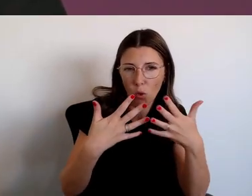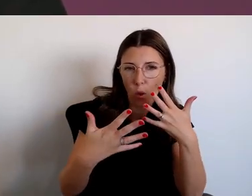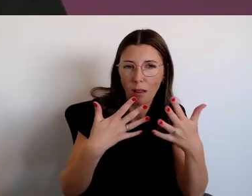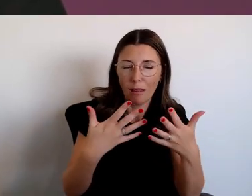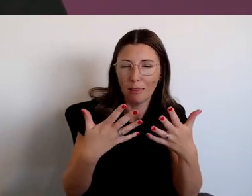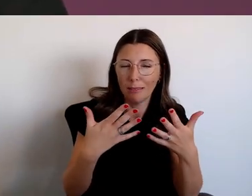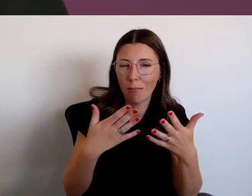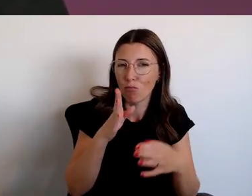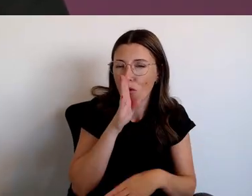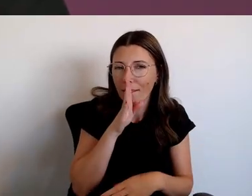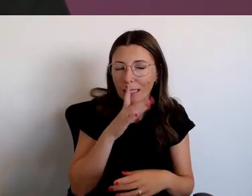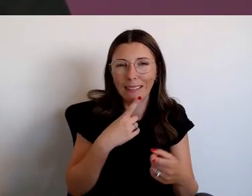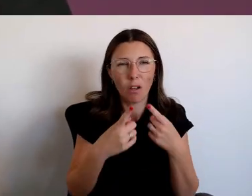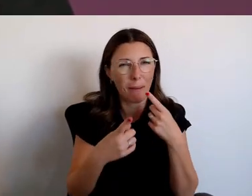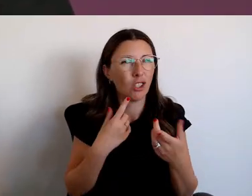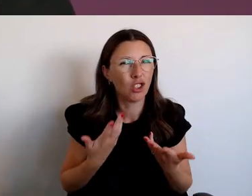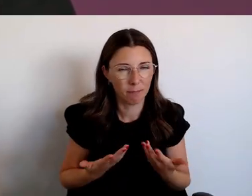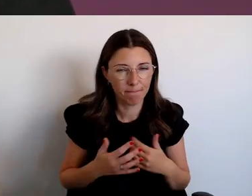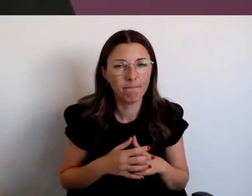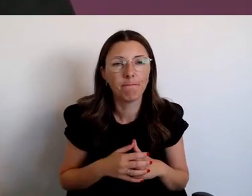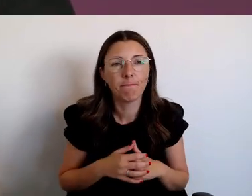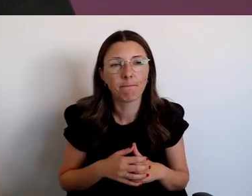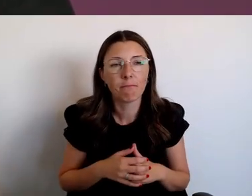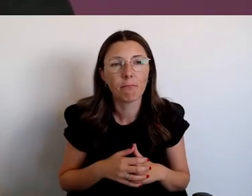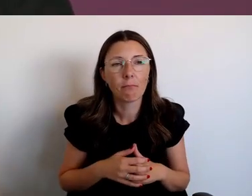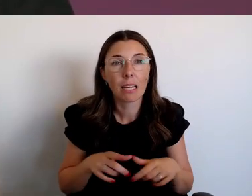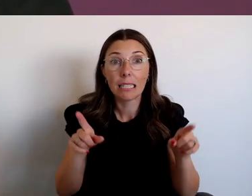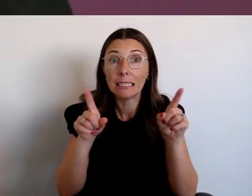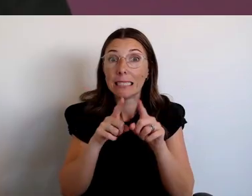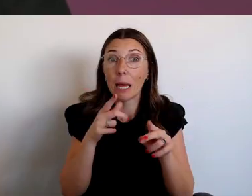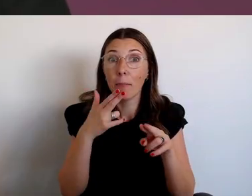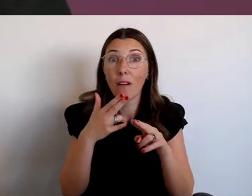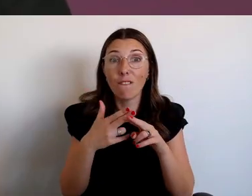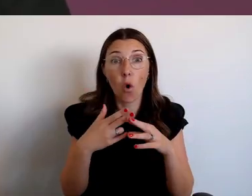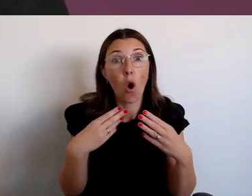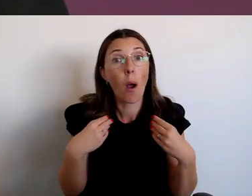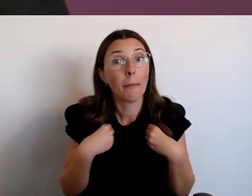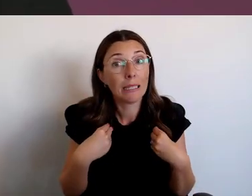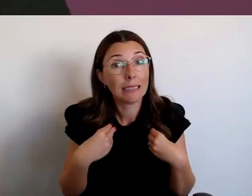information. The same is true of input and commercially sensitive